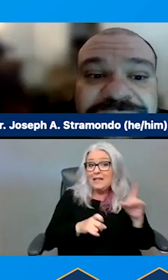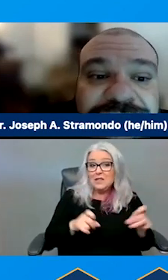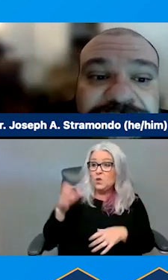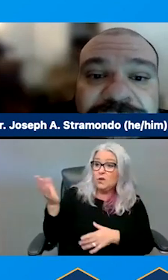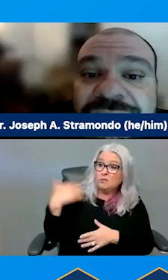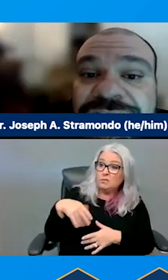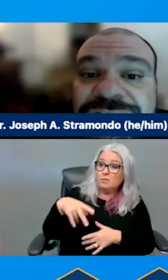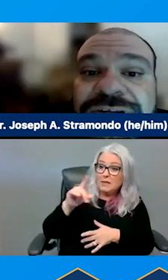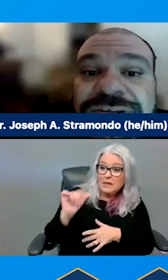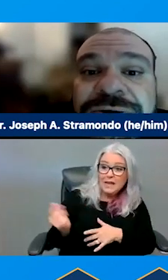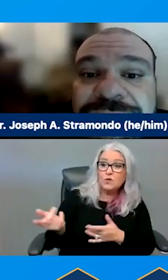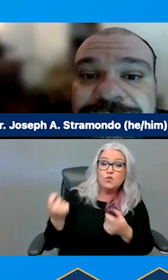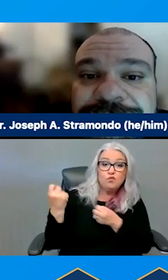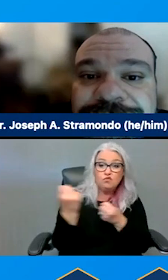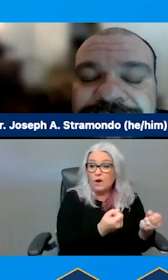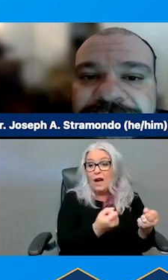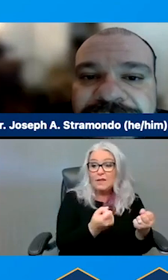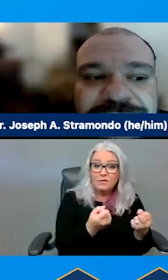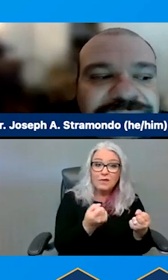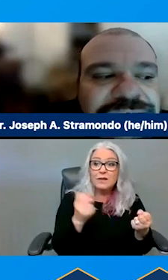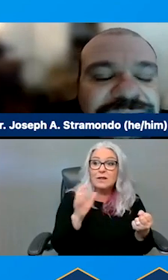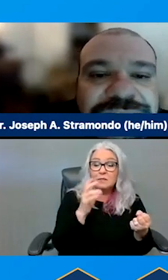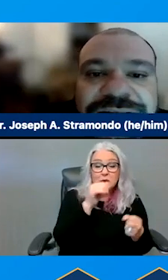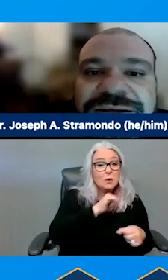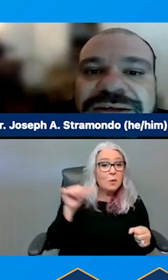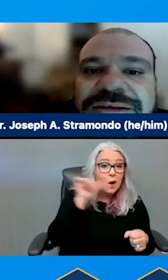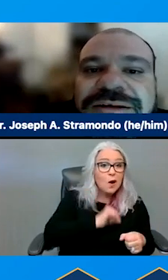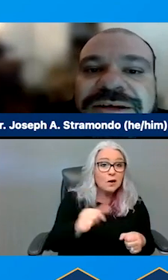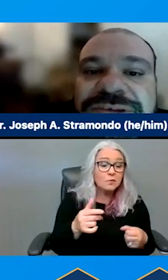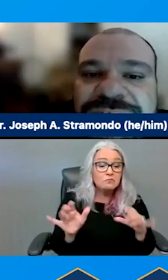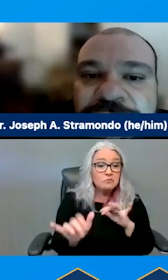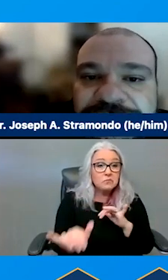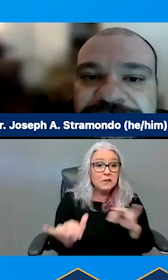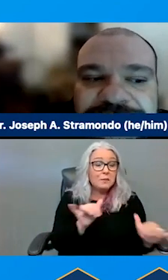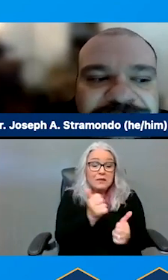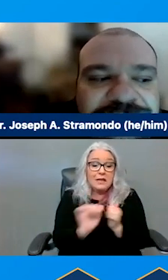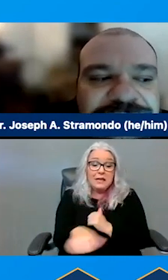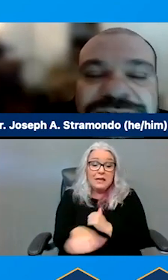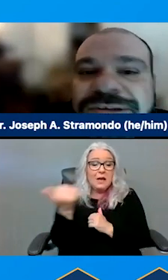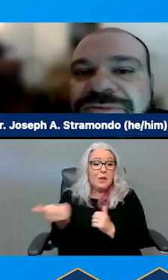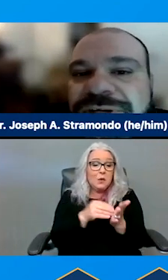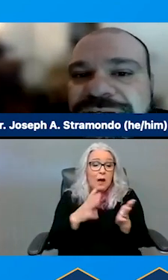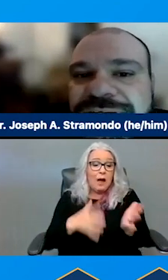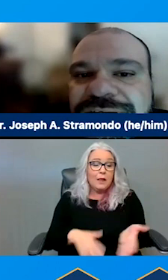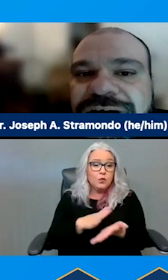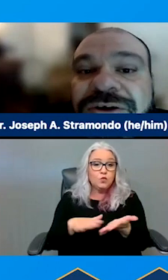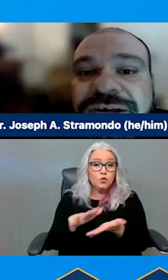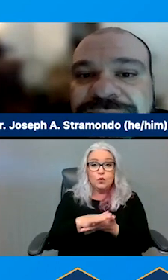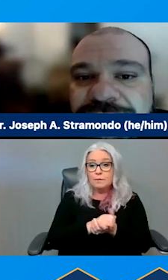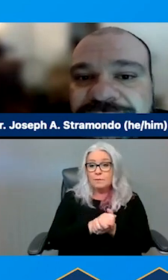bar and do what college students do. Okay. Here's the spoiler. This is not really a thought